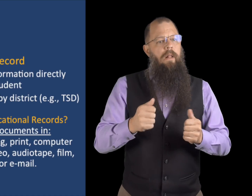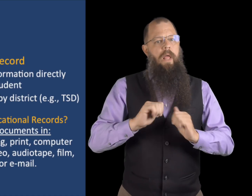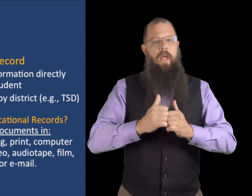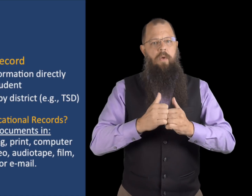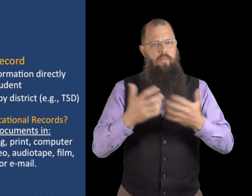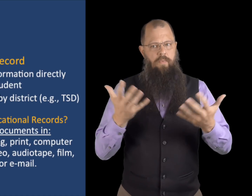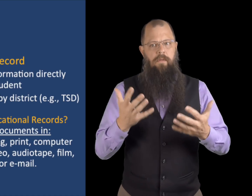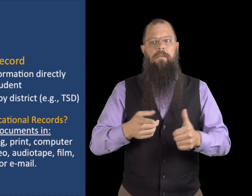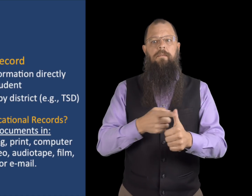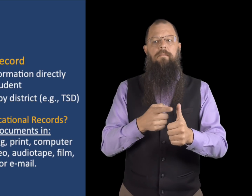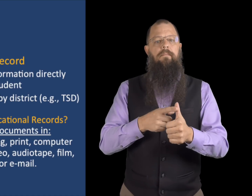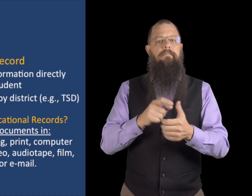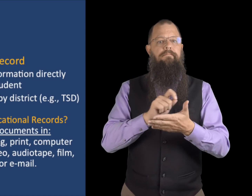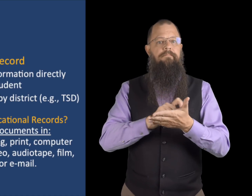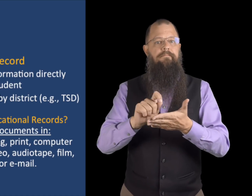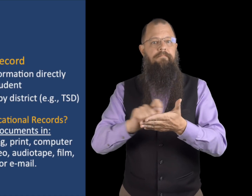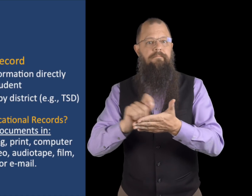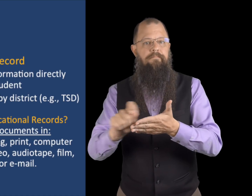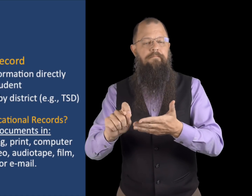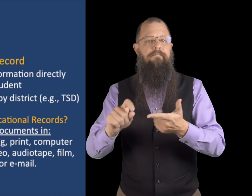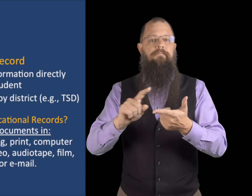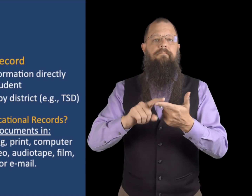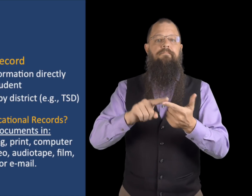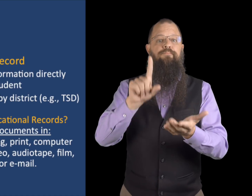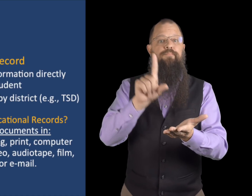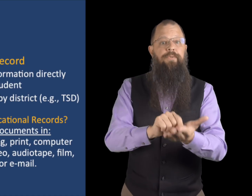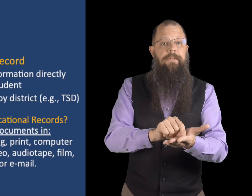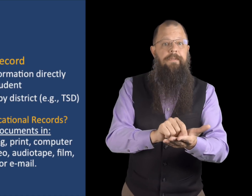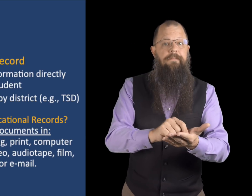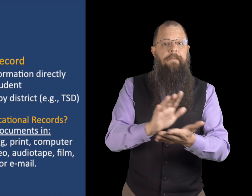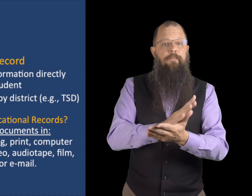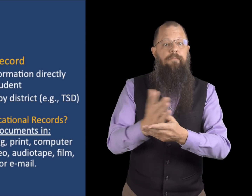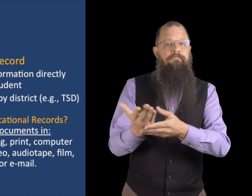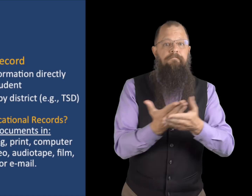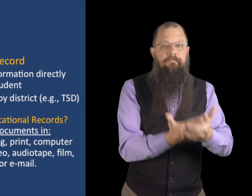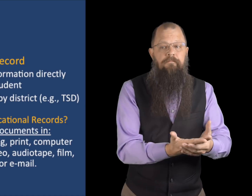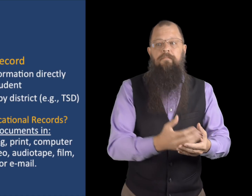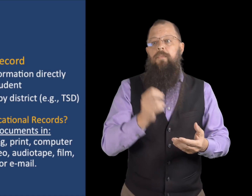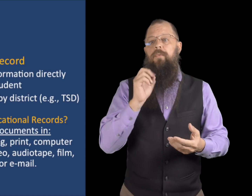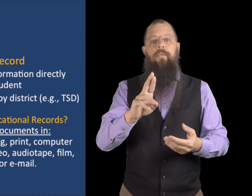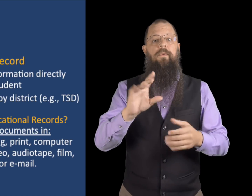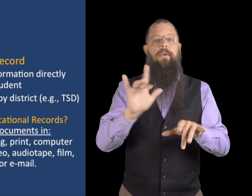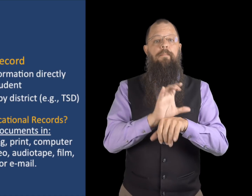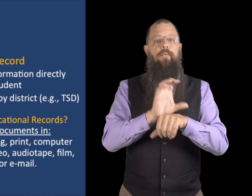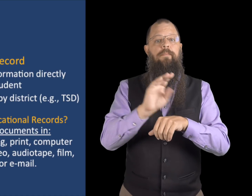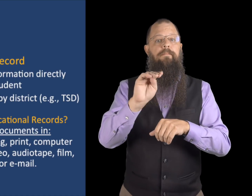district level. These are files and documents that can be kept in